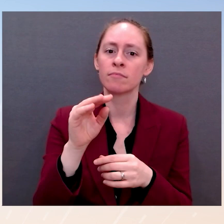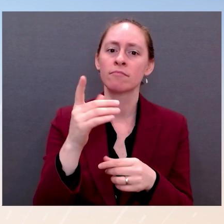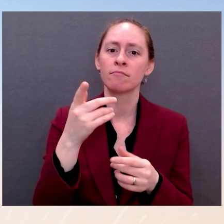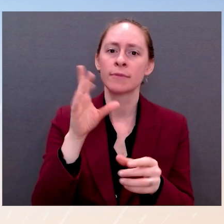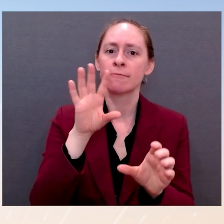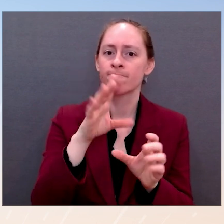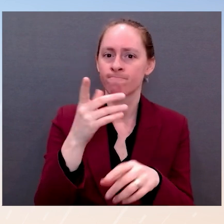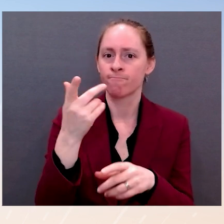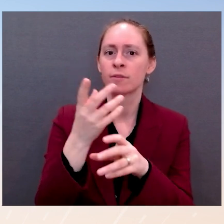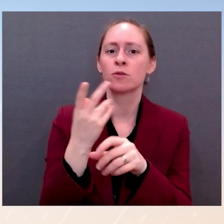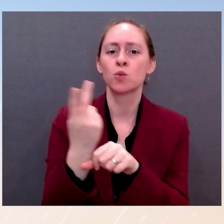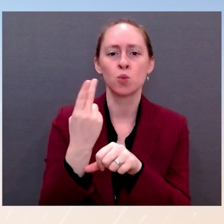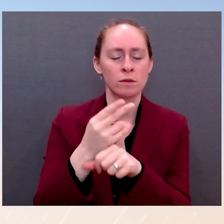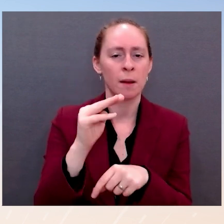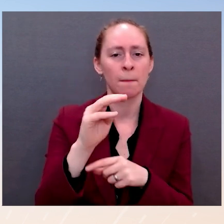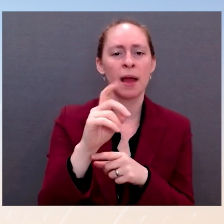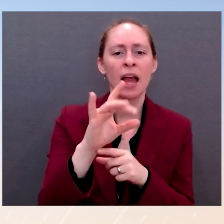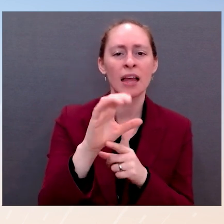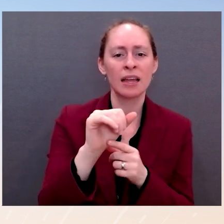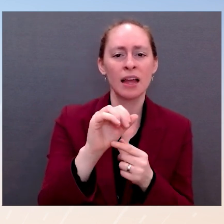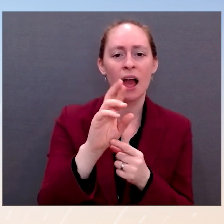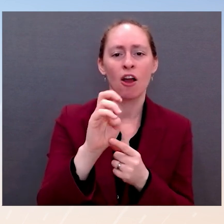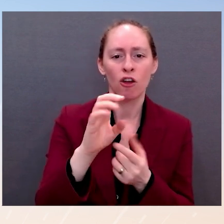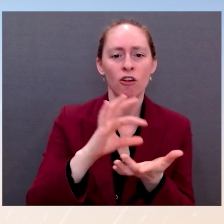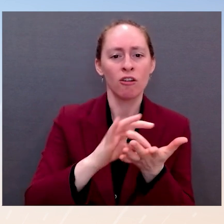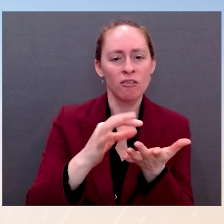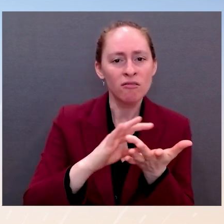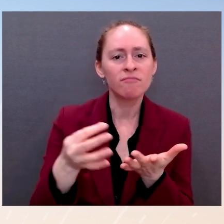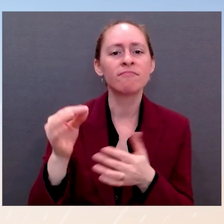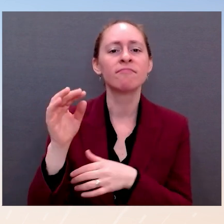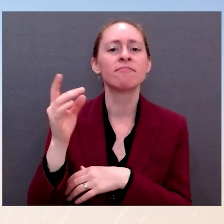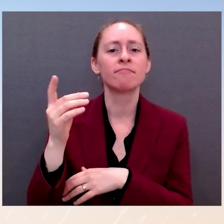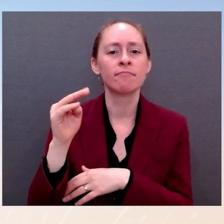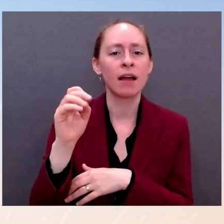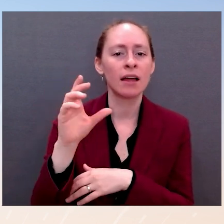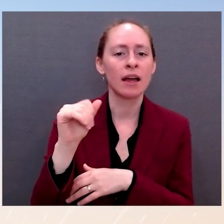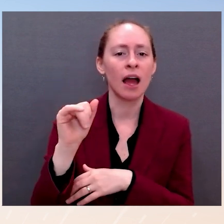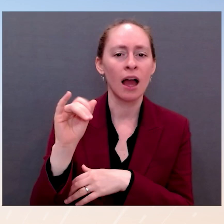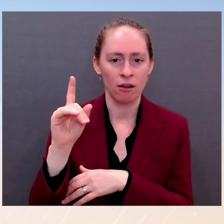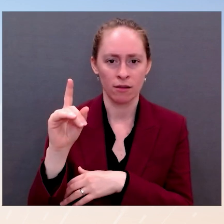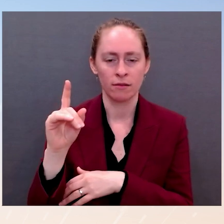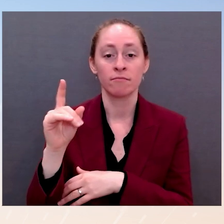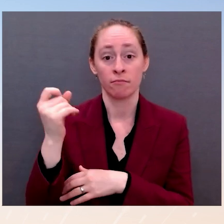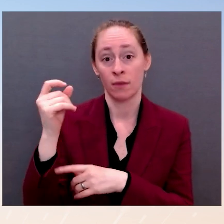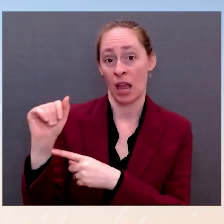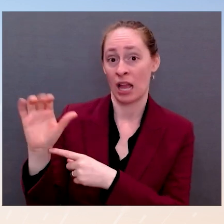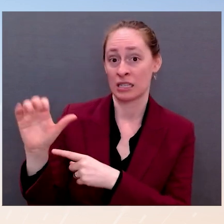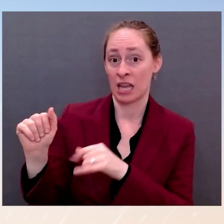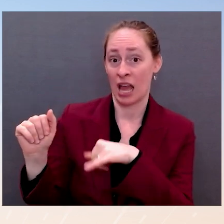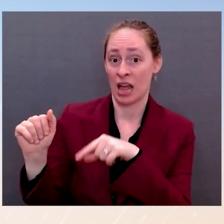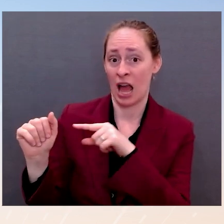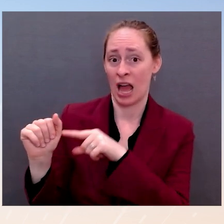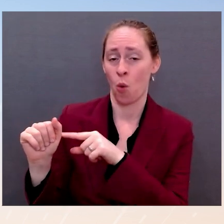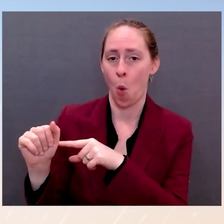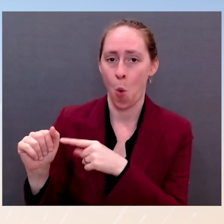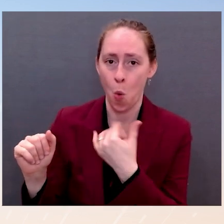and ACA marketplace coverage. And under the ACA, so much more coverage is available to people